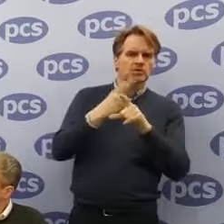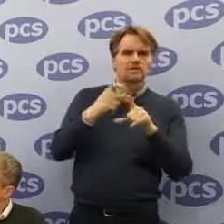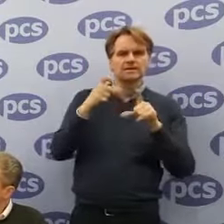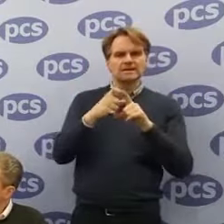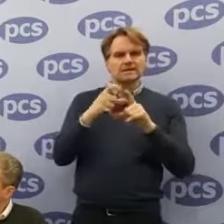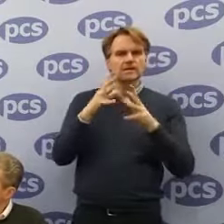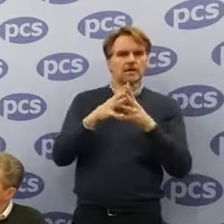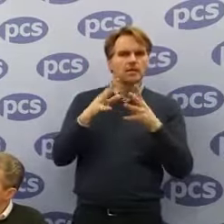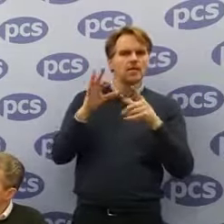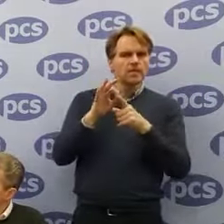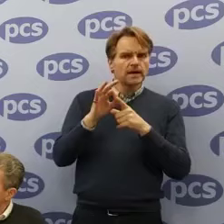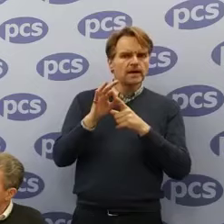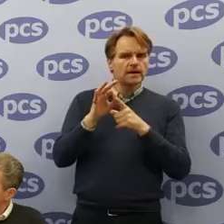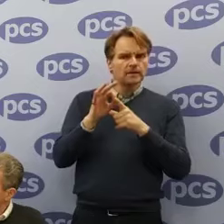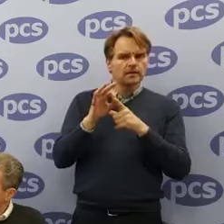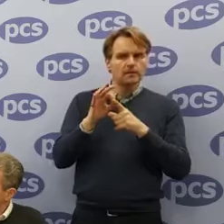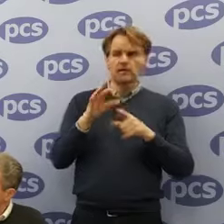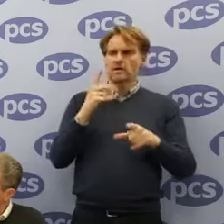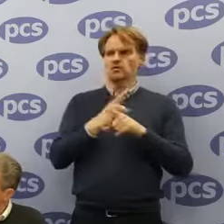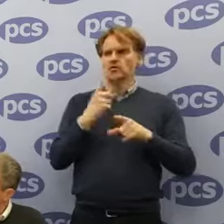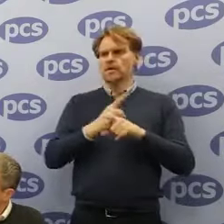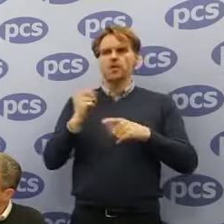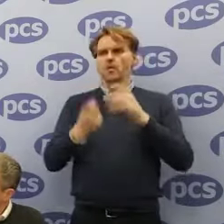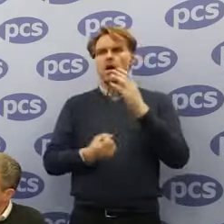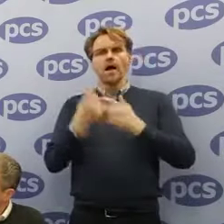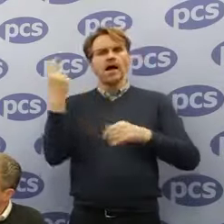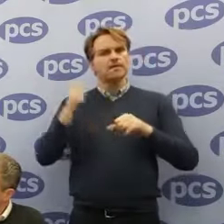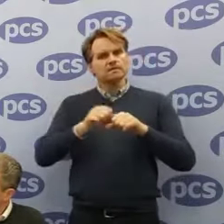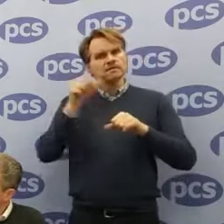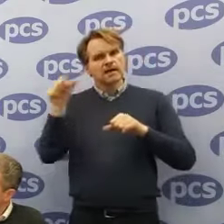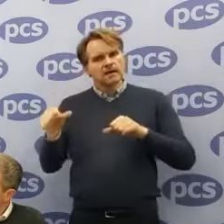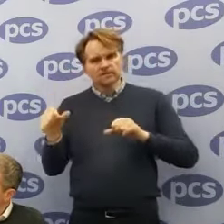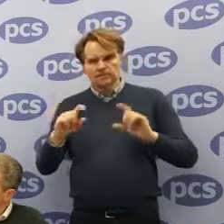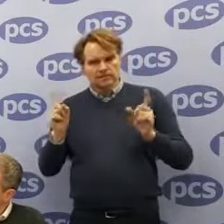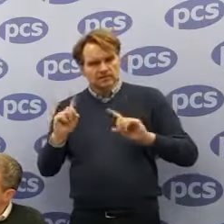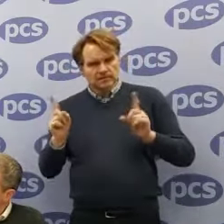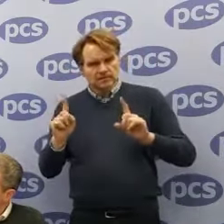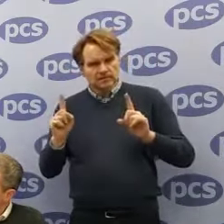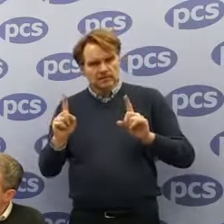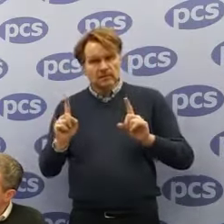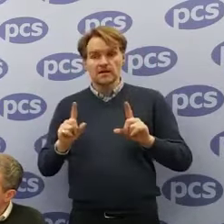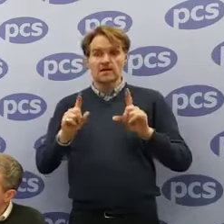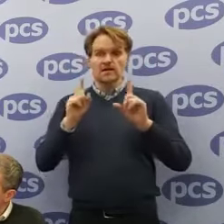talk to us about what happens next in DWP, but I think the message has